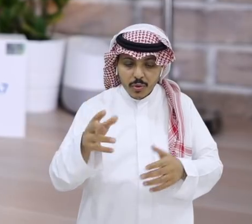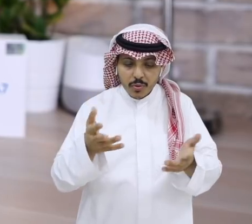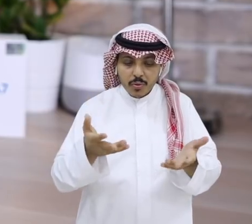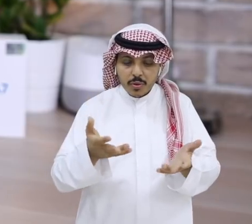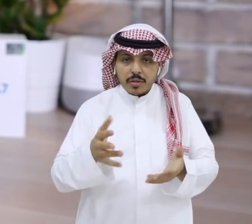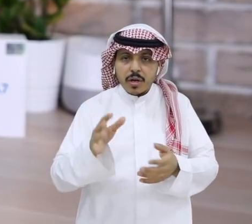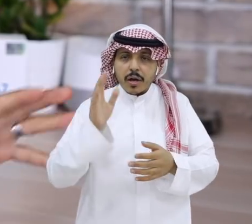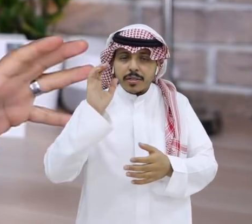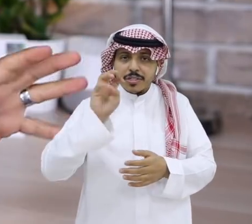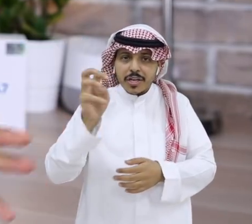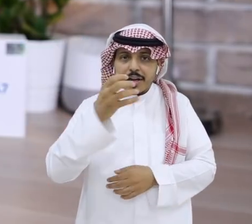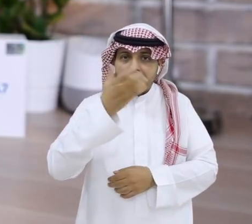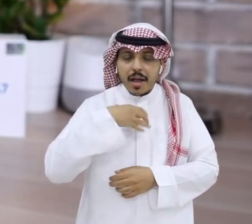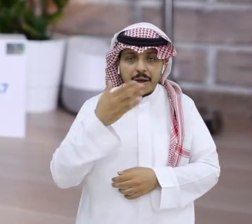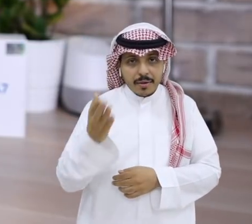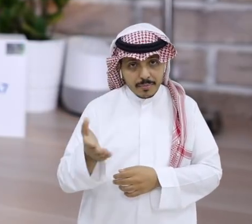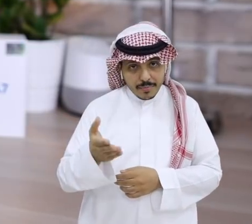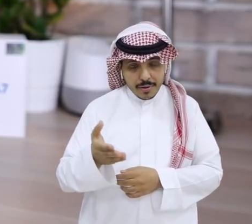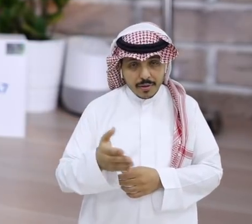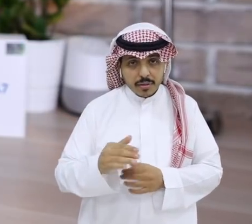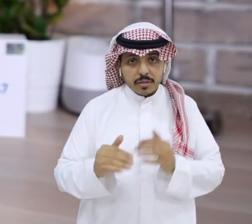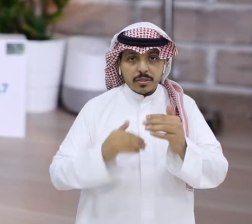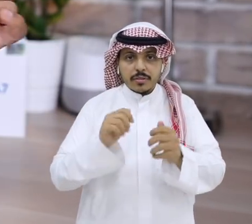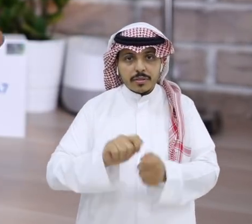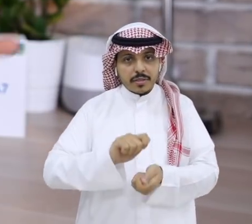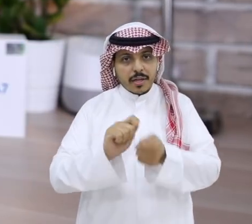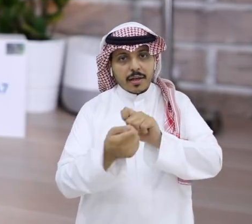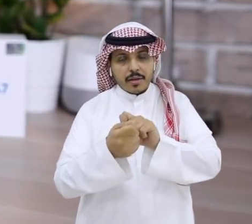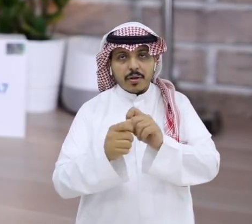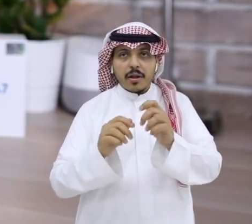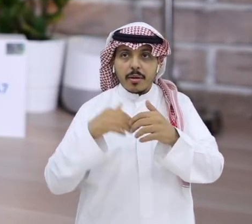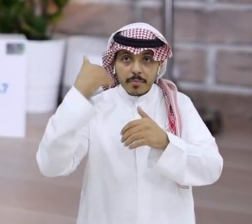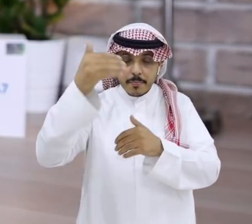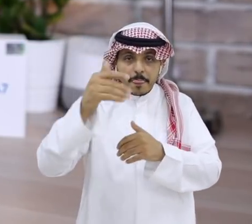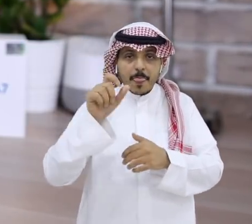Most of it are about Apple and the changes they are taking to step forward.